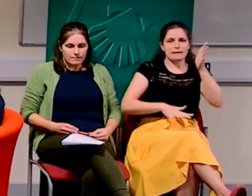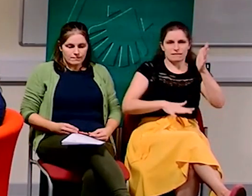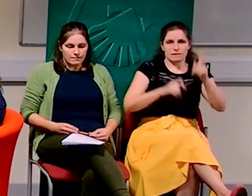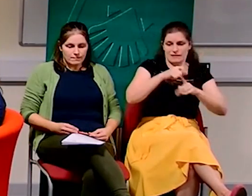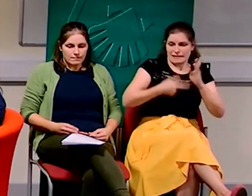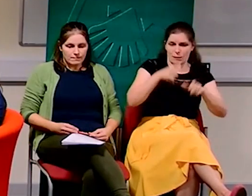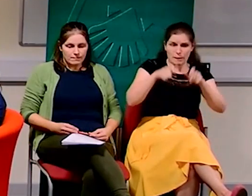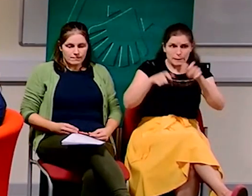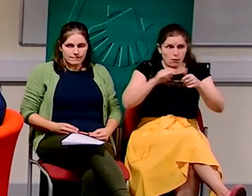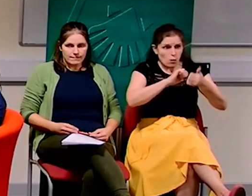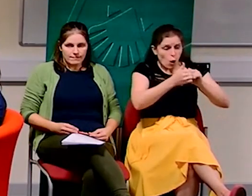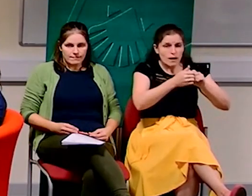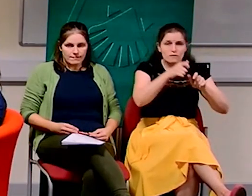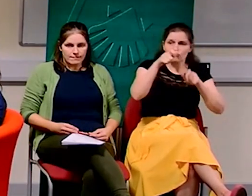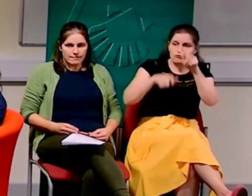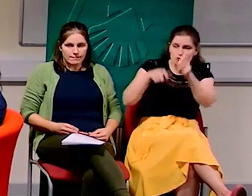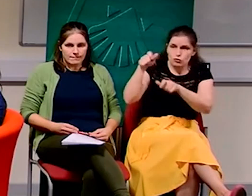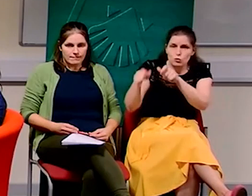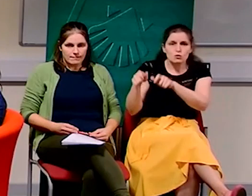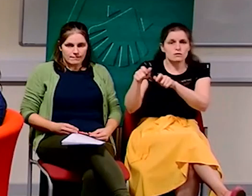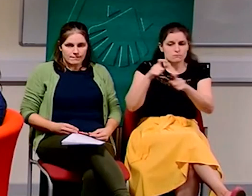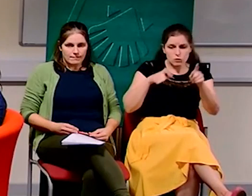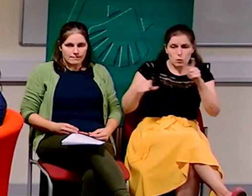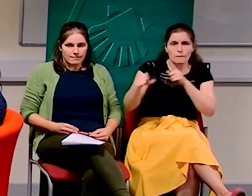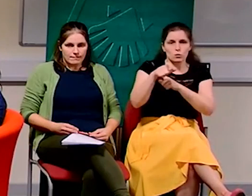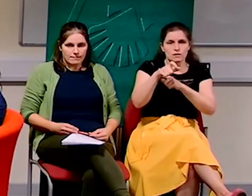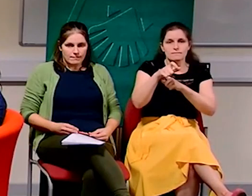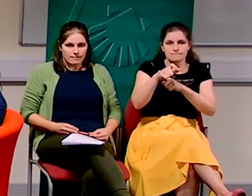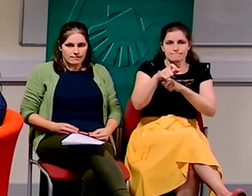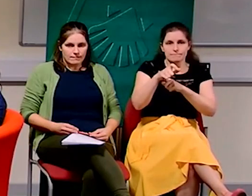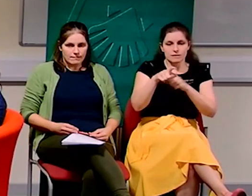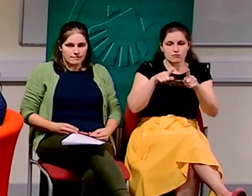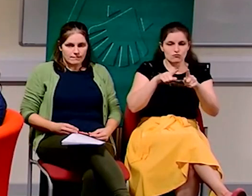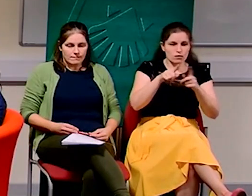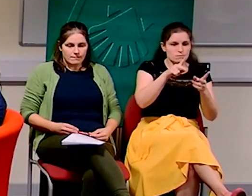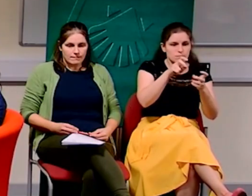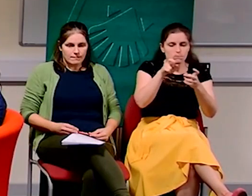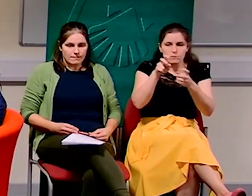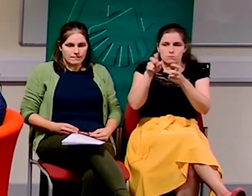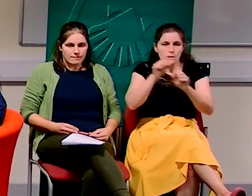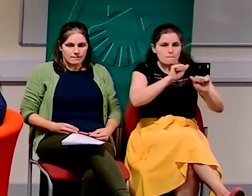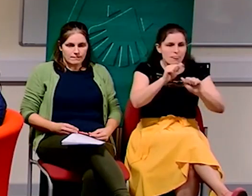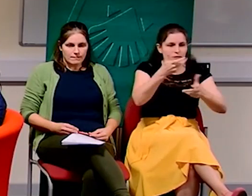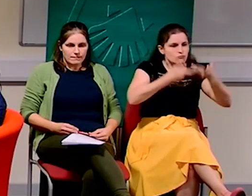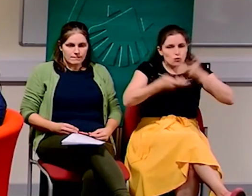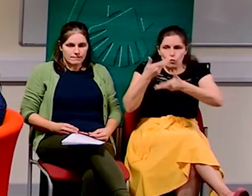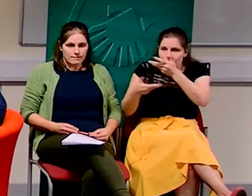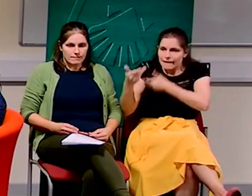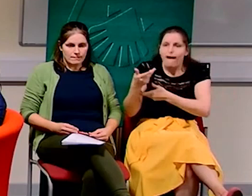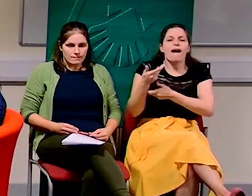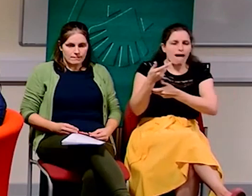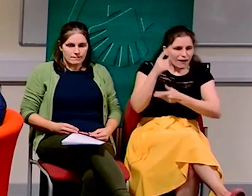our colleagues our students and our community and to hear more about their stories and more about